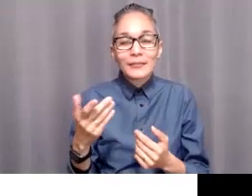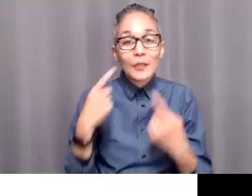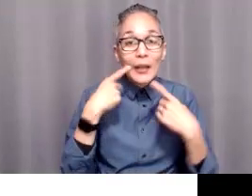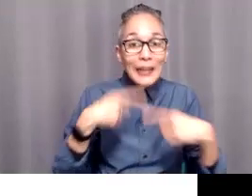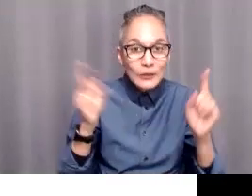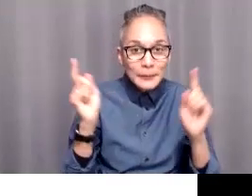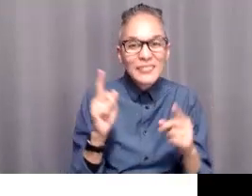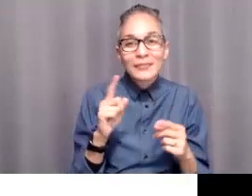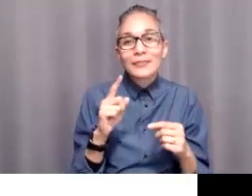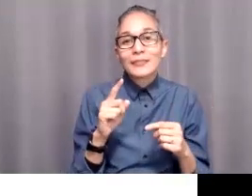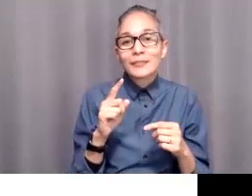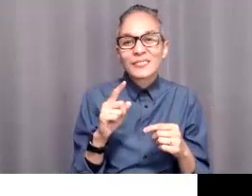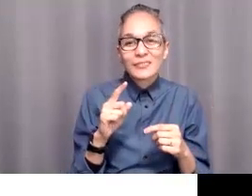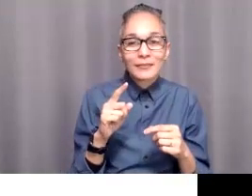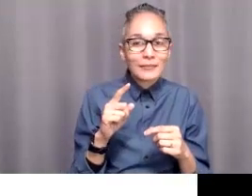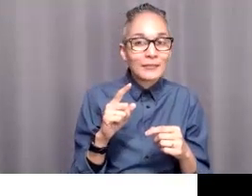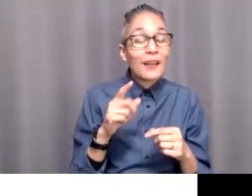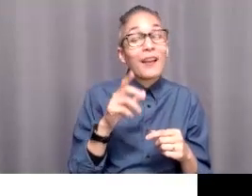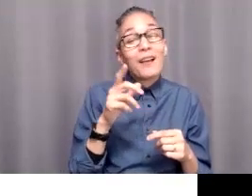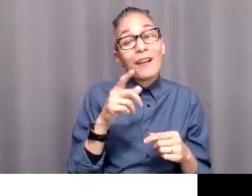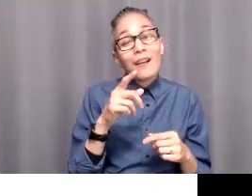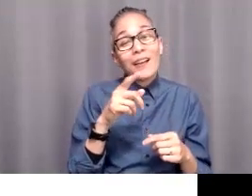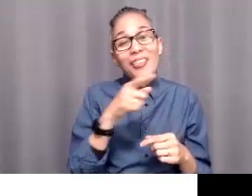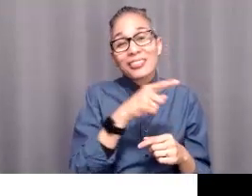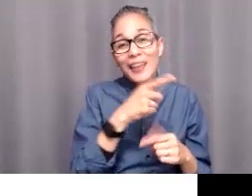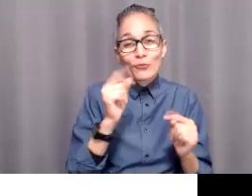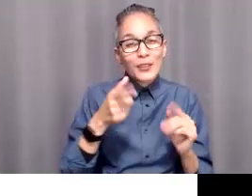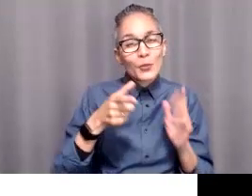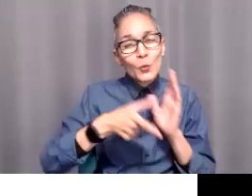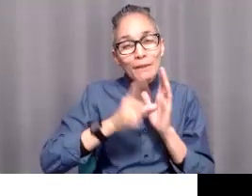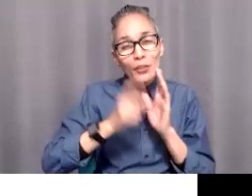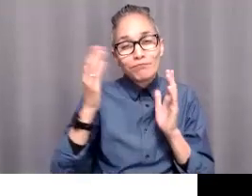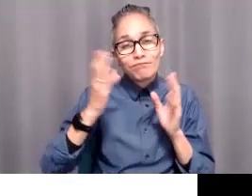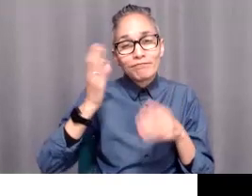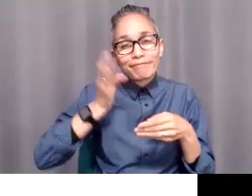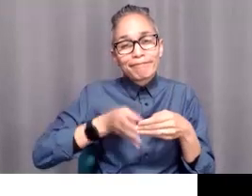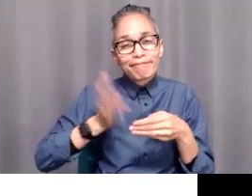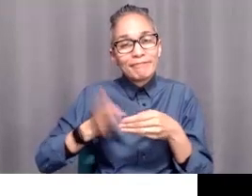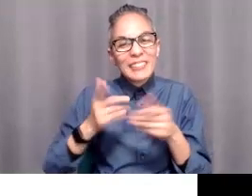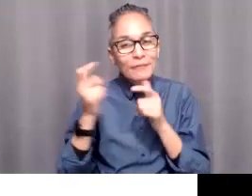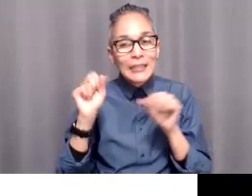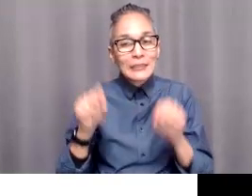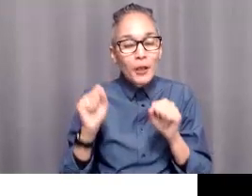You know, these are people that are trying to get through the review as fast as possible. They want to do like the easy pickins first.